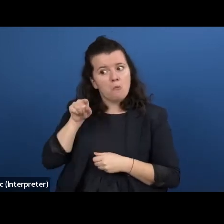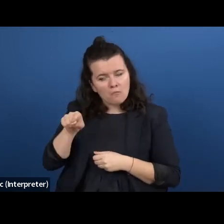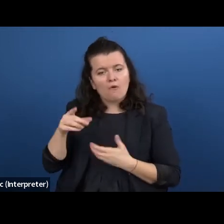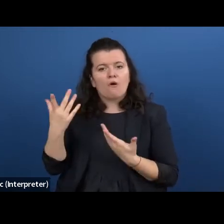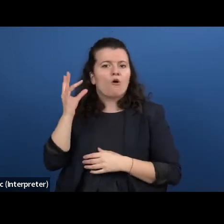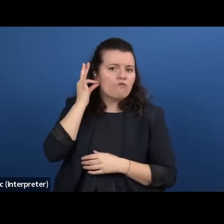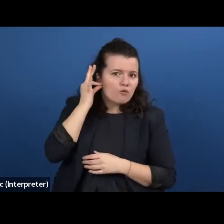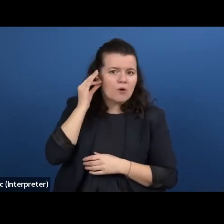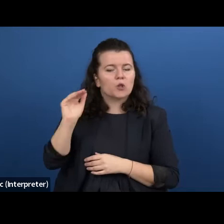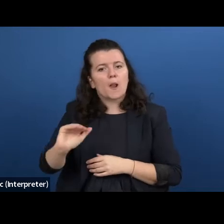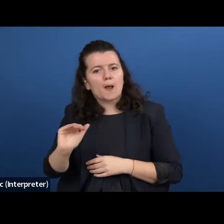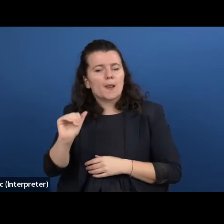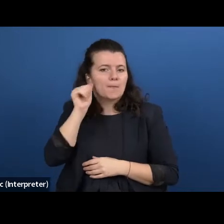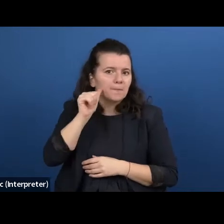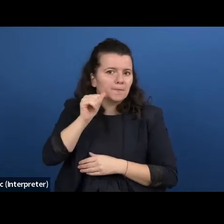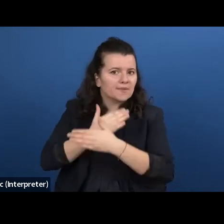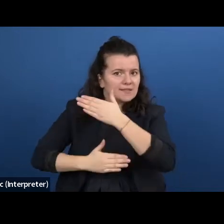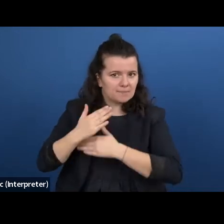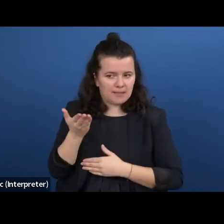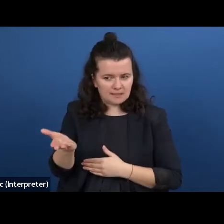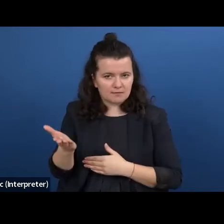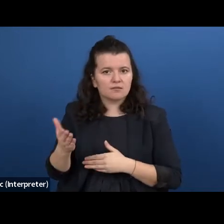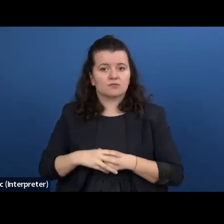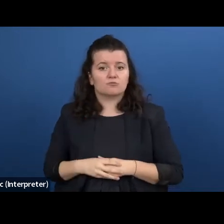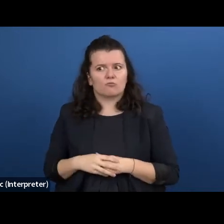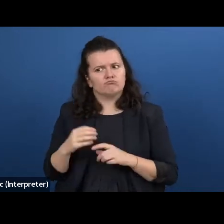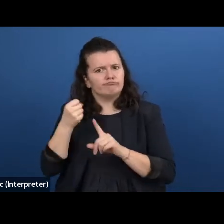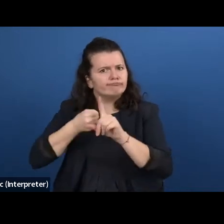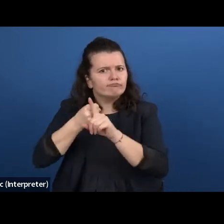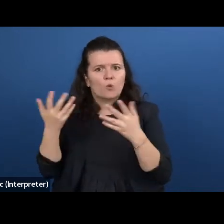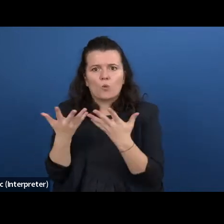So throughout the whole webinar, as An-sofie was saying,